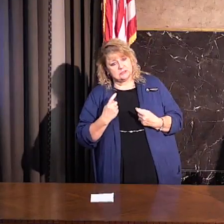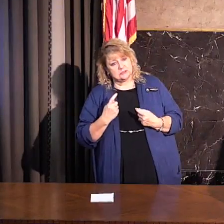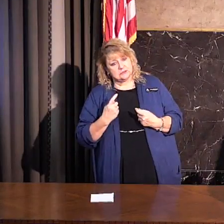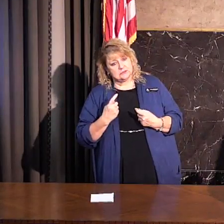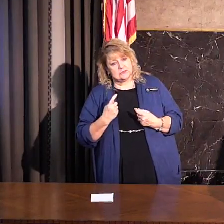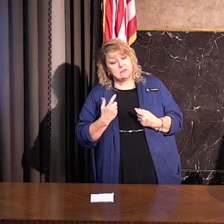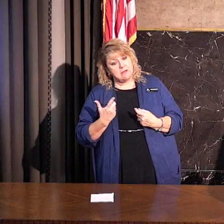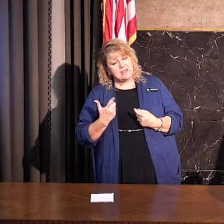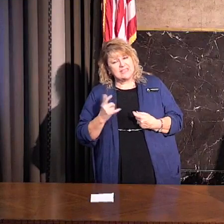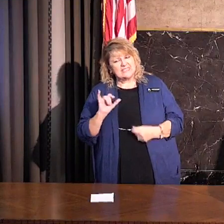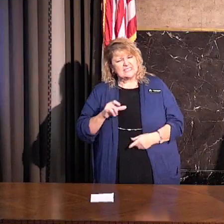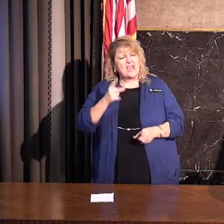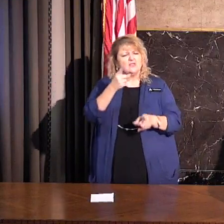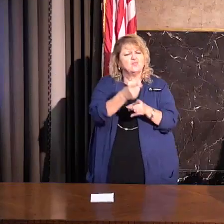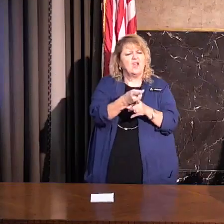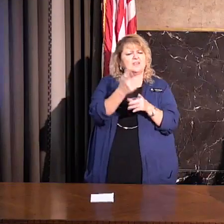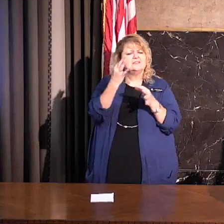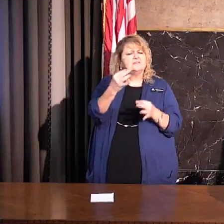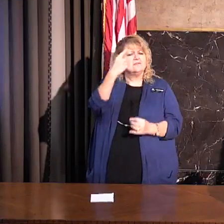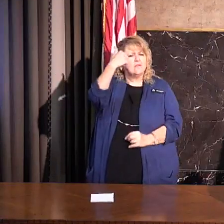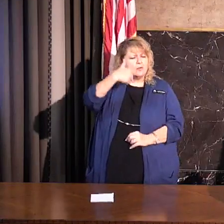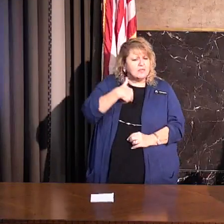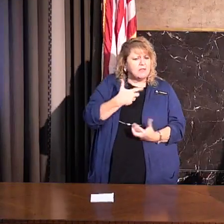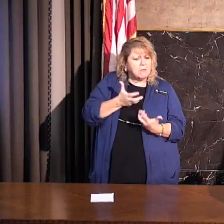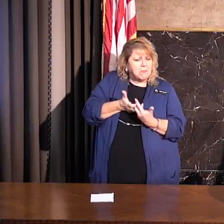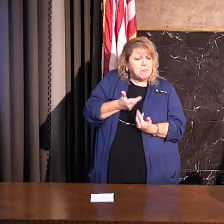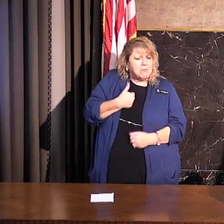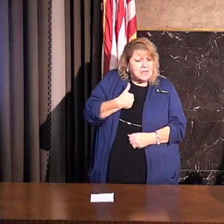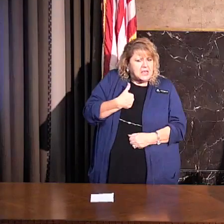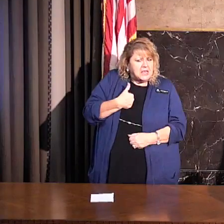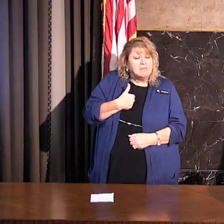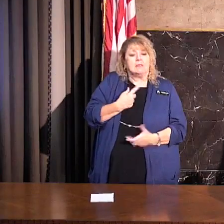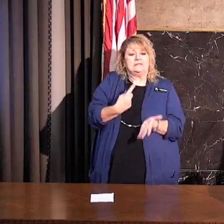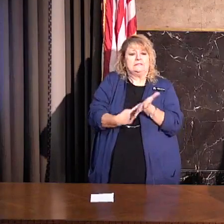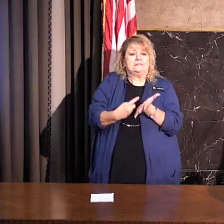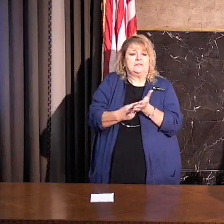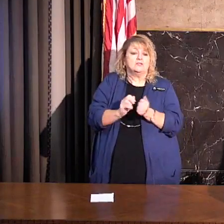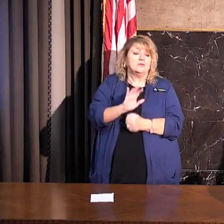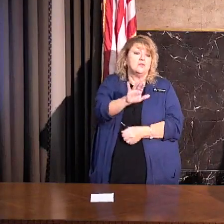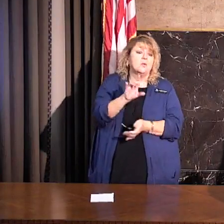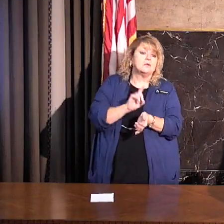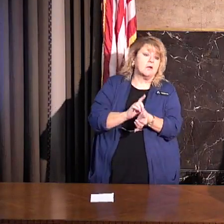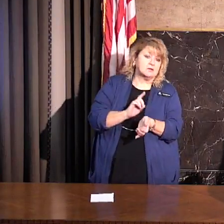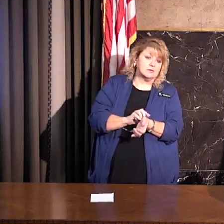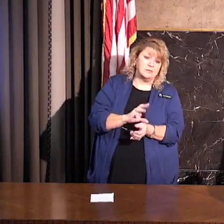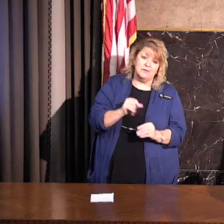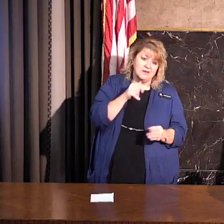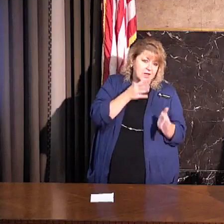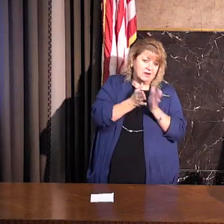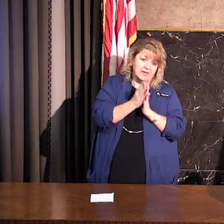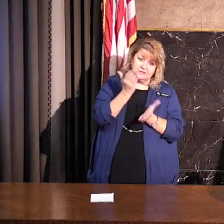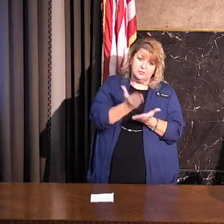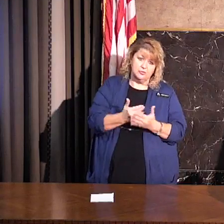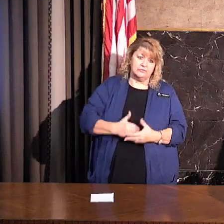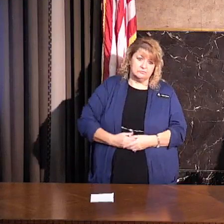whether or not it's the right decision for you, talk to